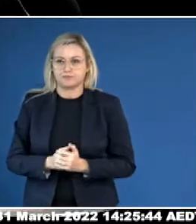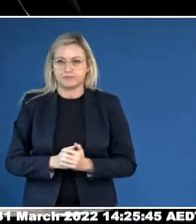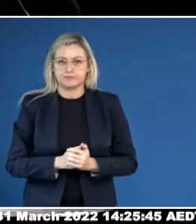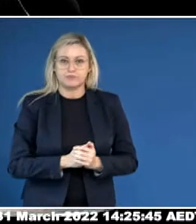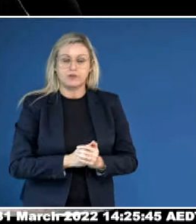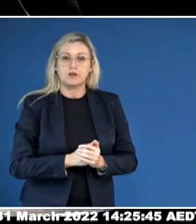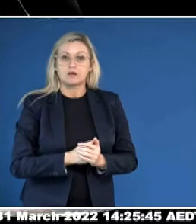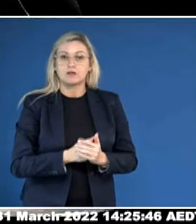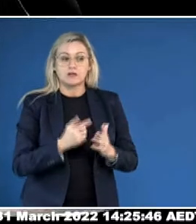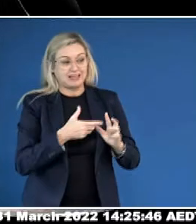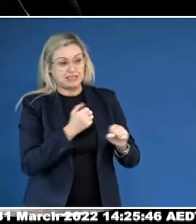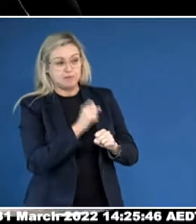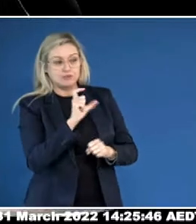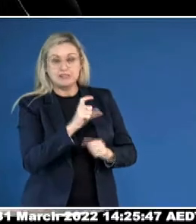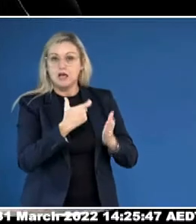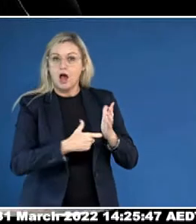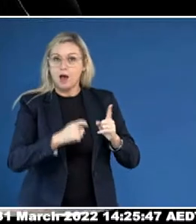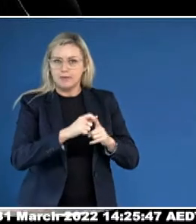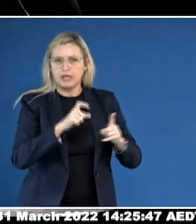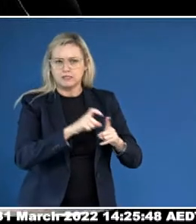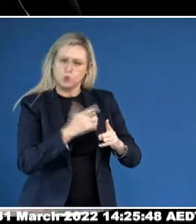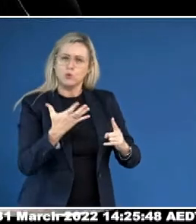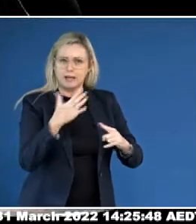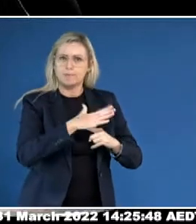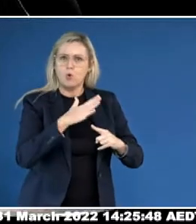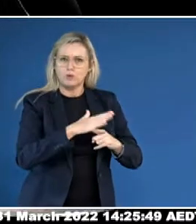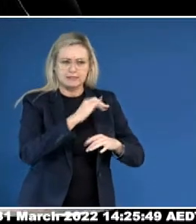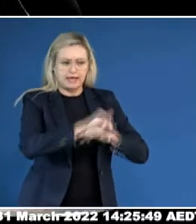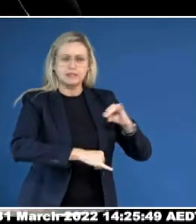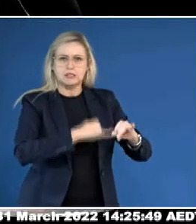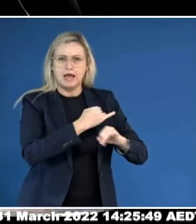critically important. It is an international human rights - intersectional human rights